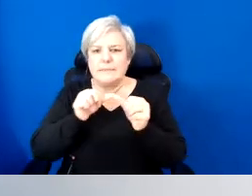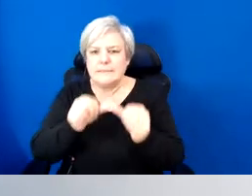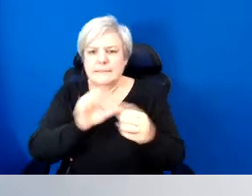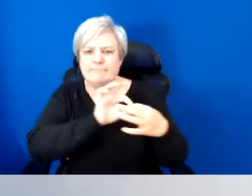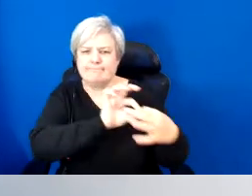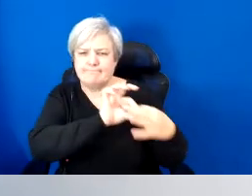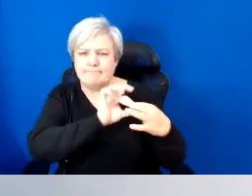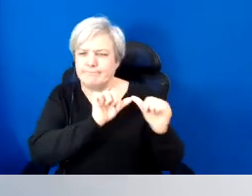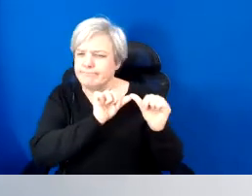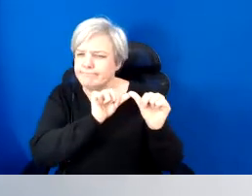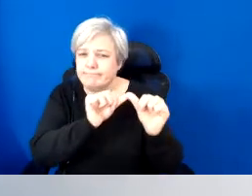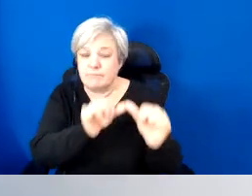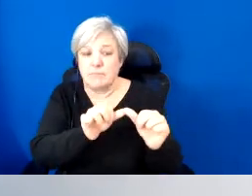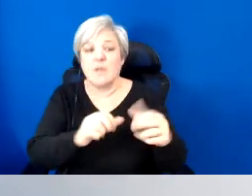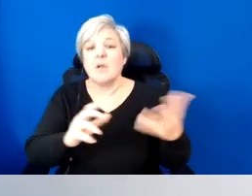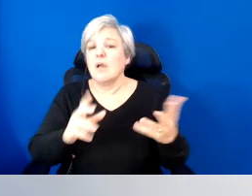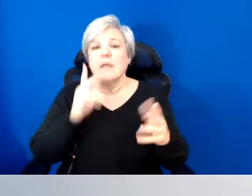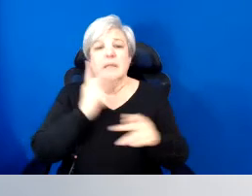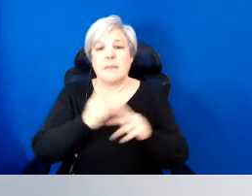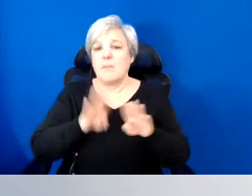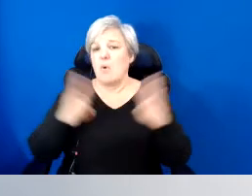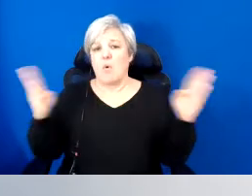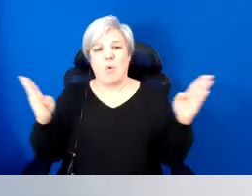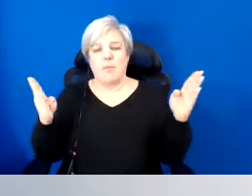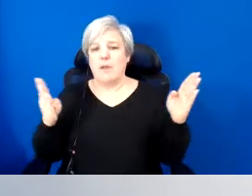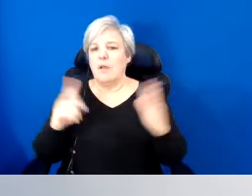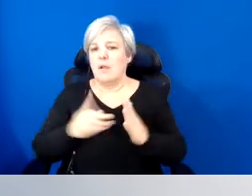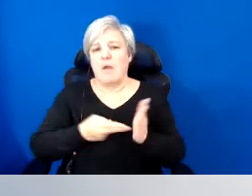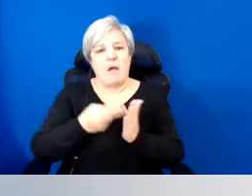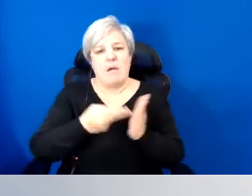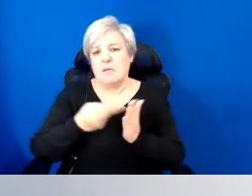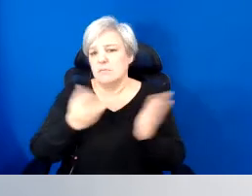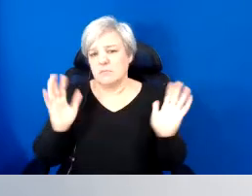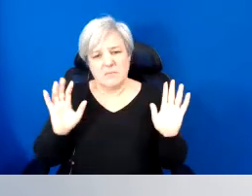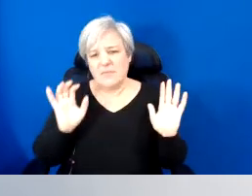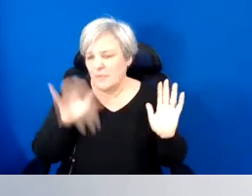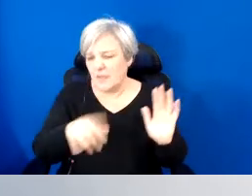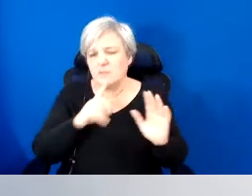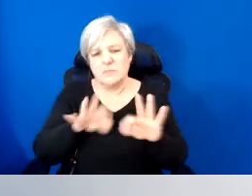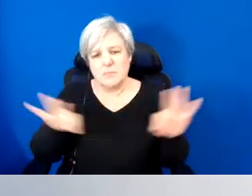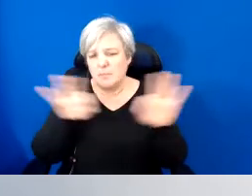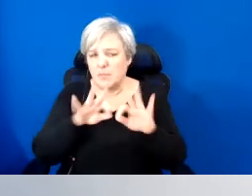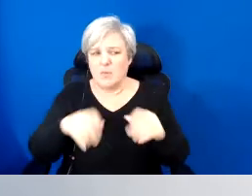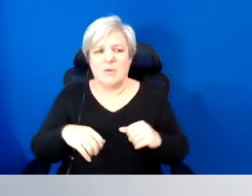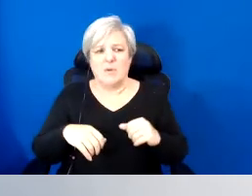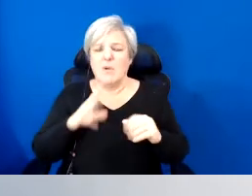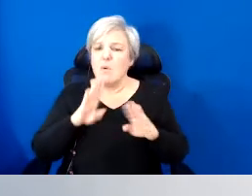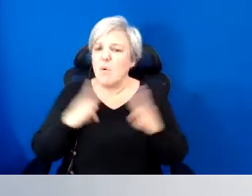is that transparency and authenticity is key. So honesty, openness are the building